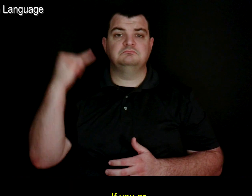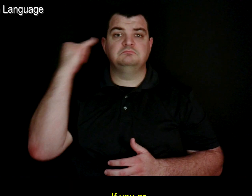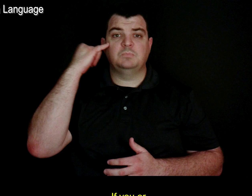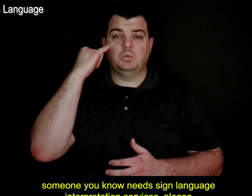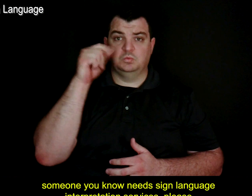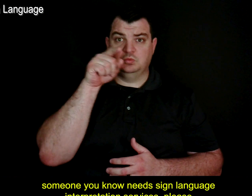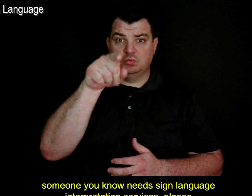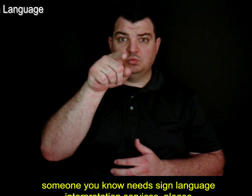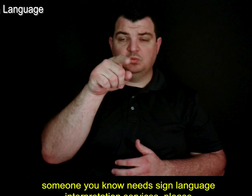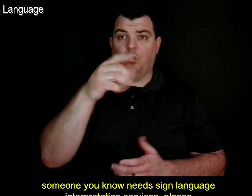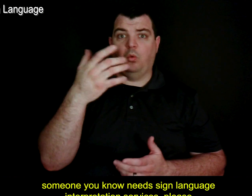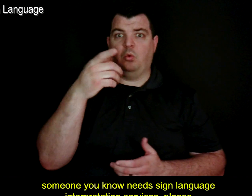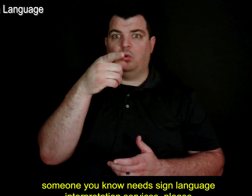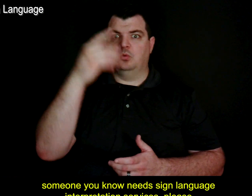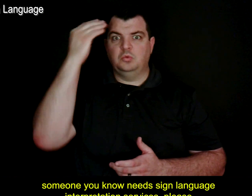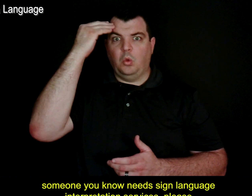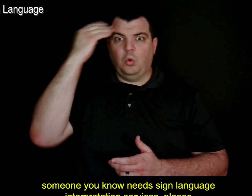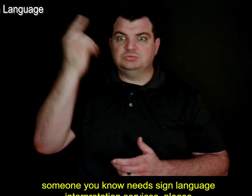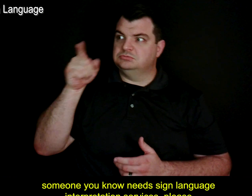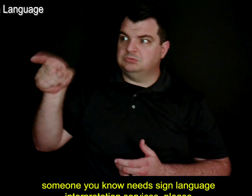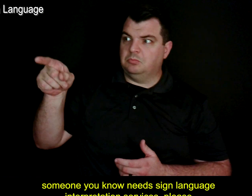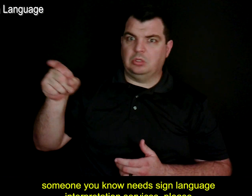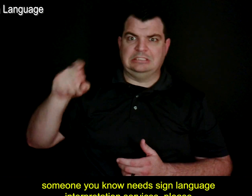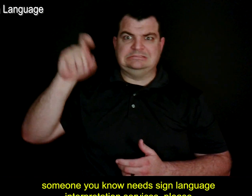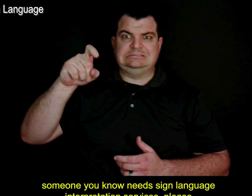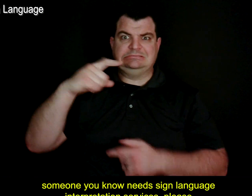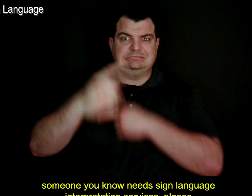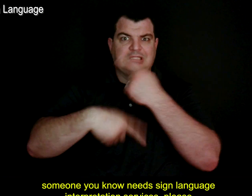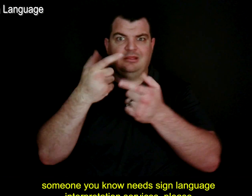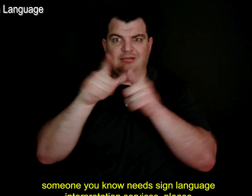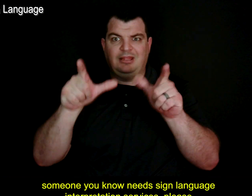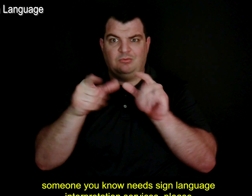If you or someone you know needs sign language interpretation services, please